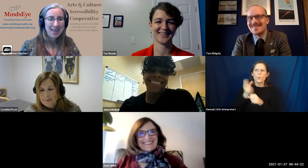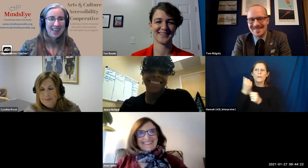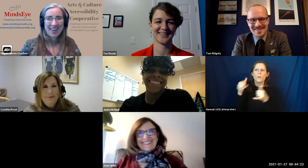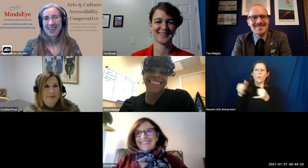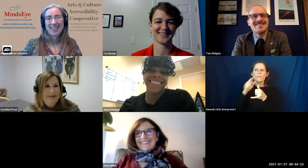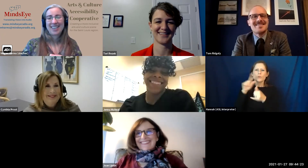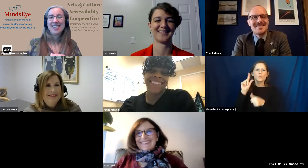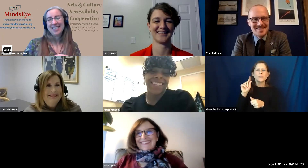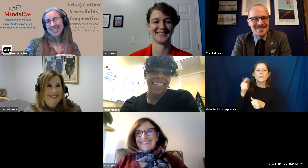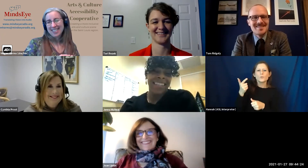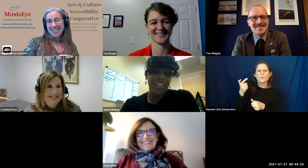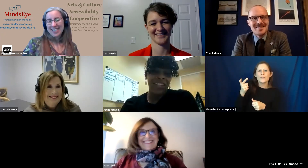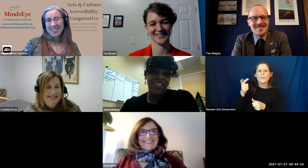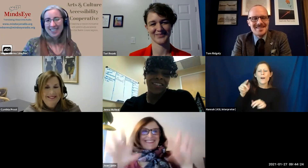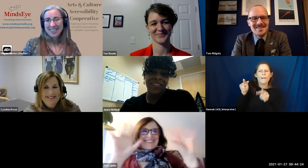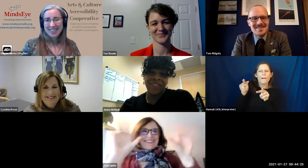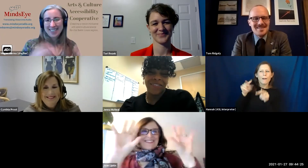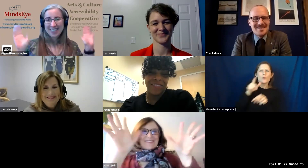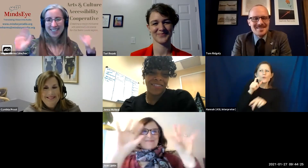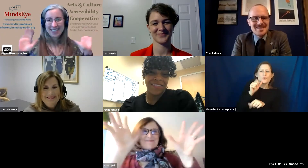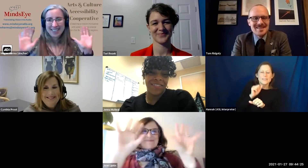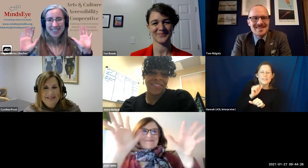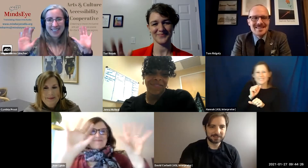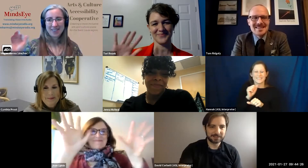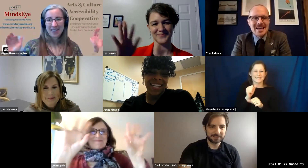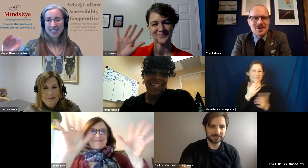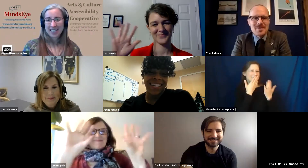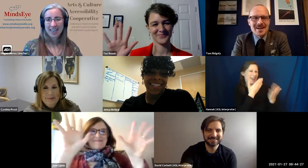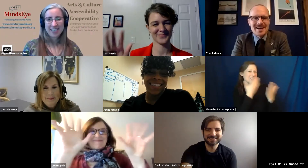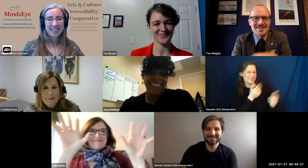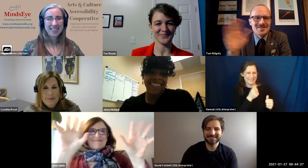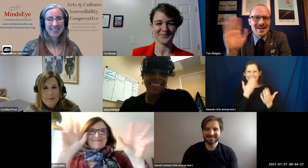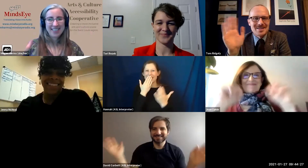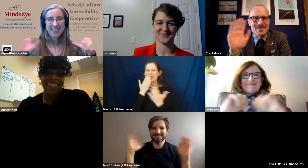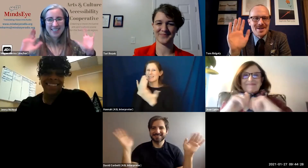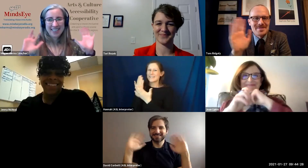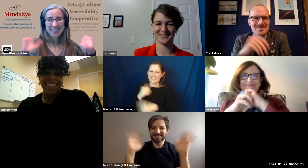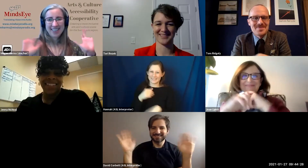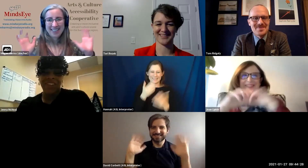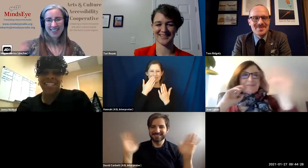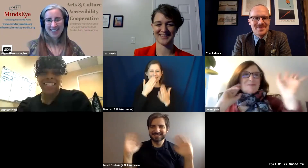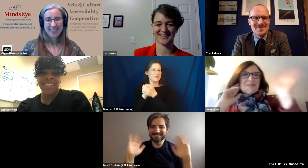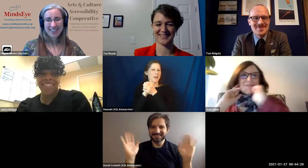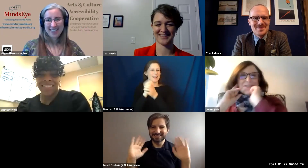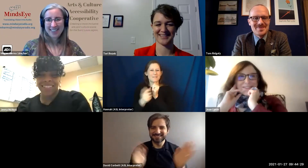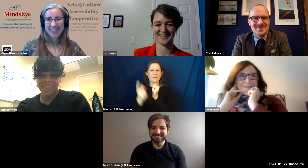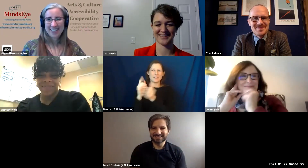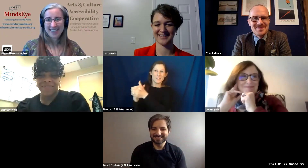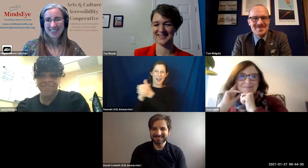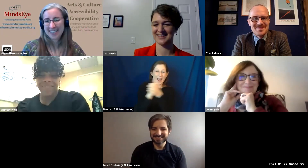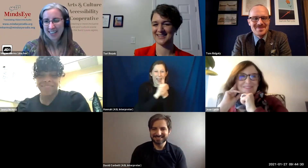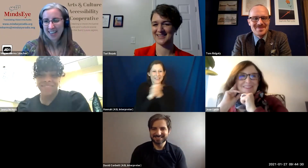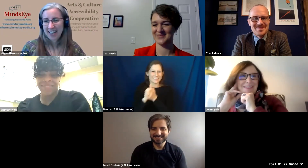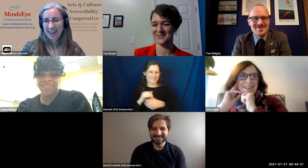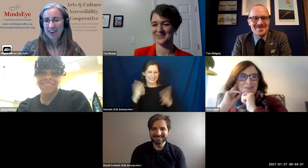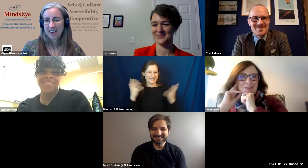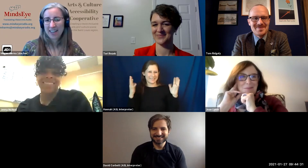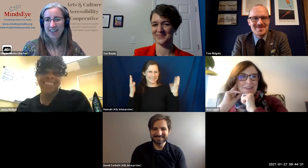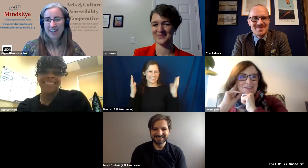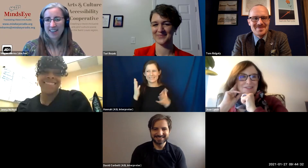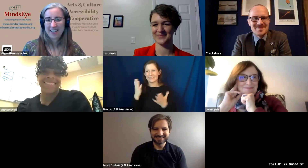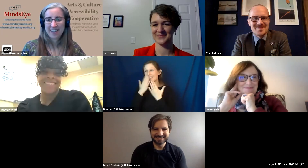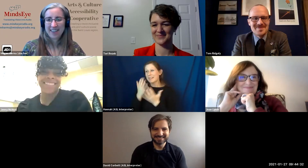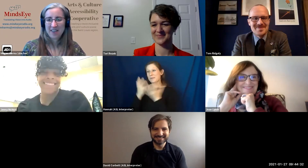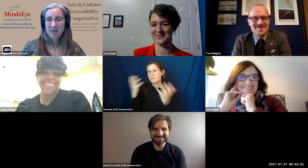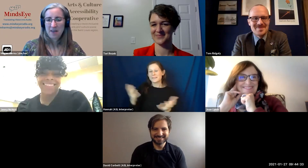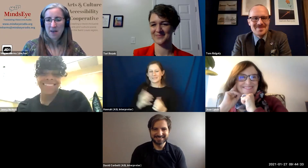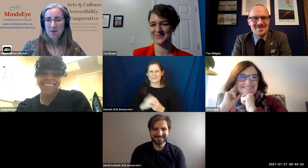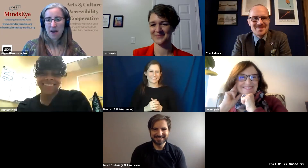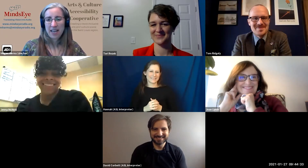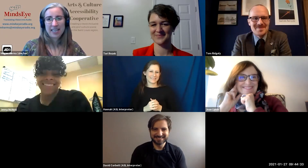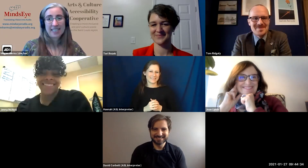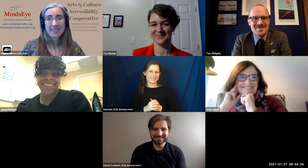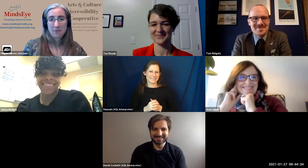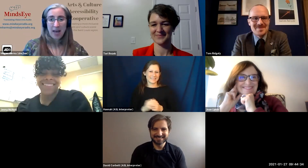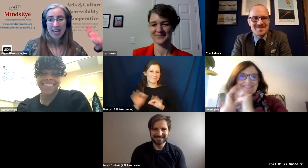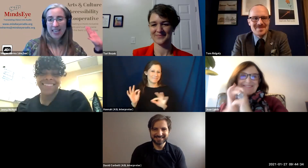thank you thanks guys congrats everybody congratulations thank you so much all right bye